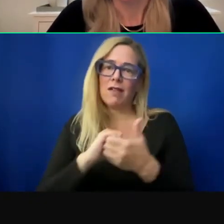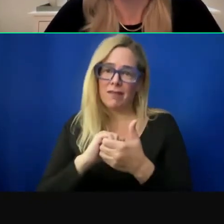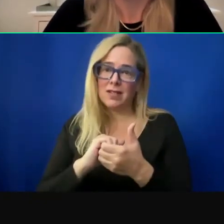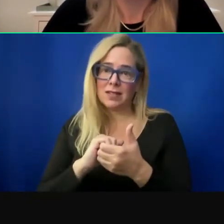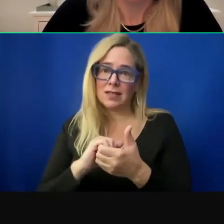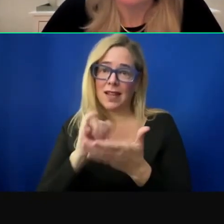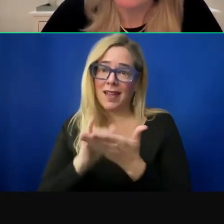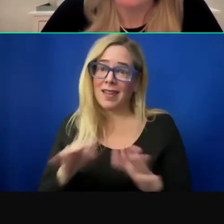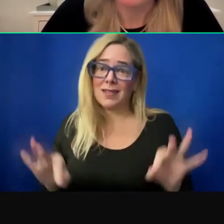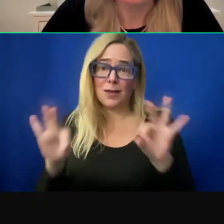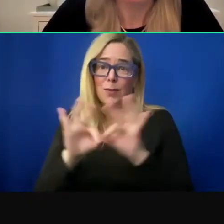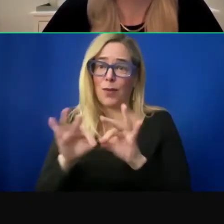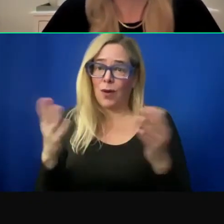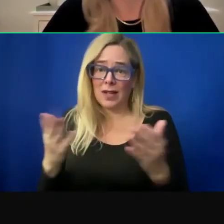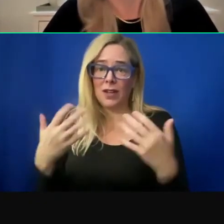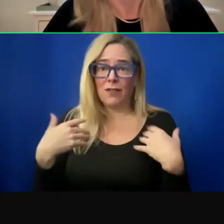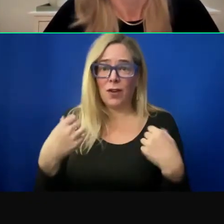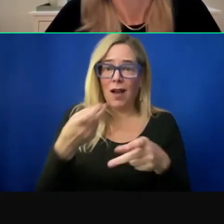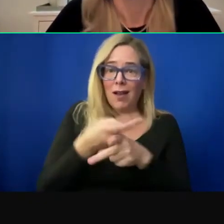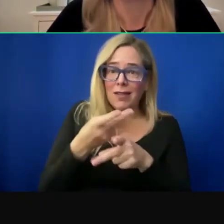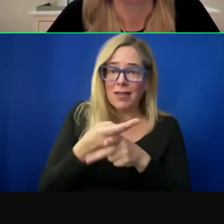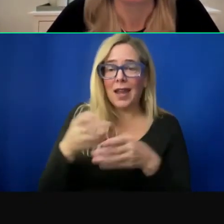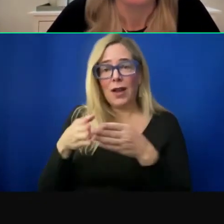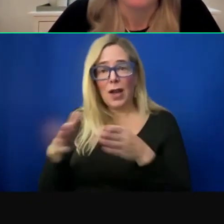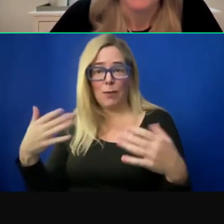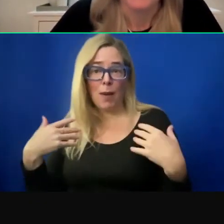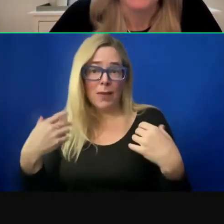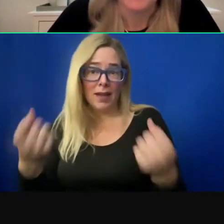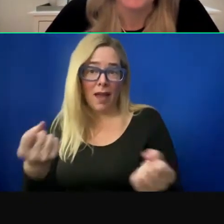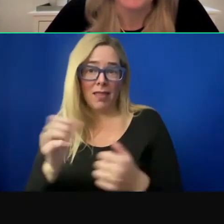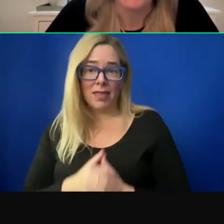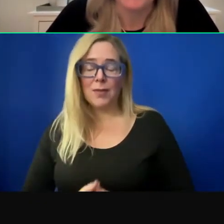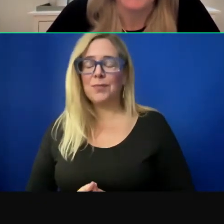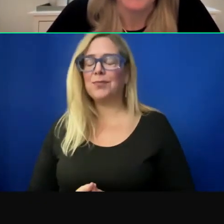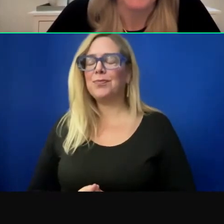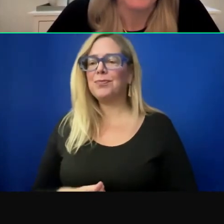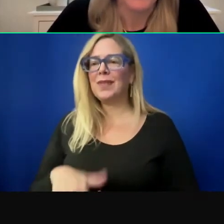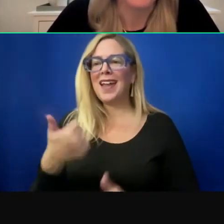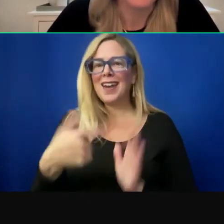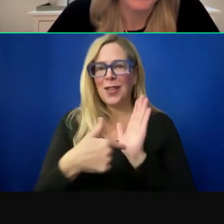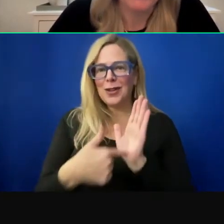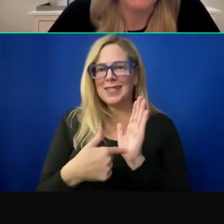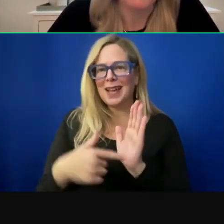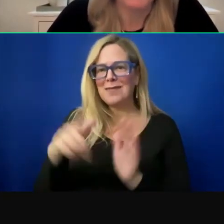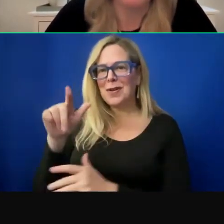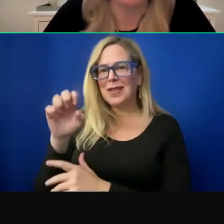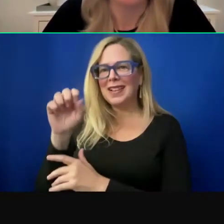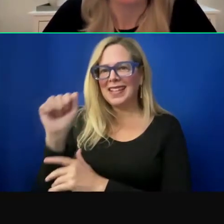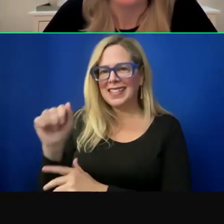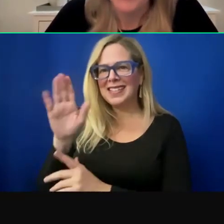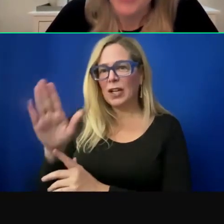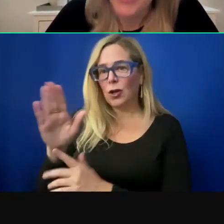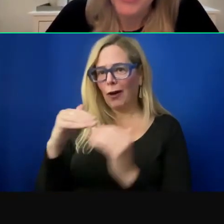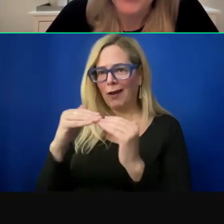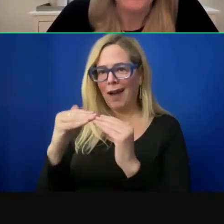Again, another example from Lisa Iezzoni and her colleagues. This was a paper by Tara Lagu at